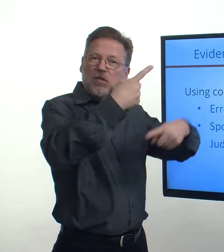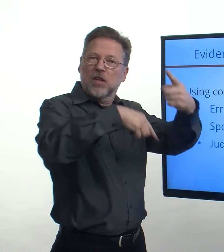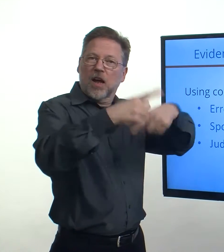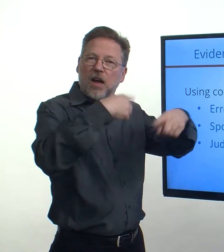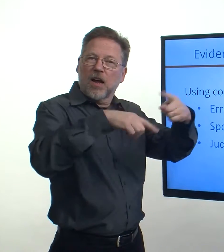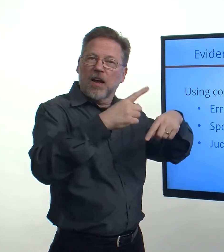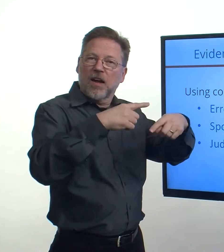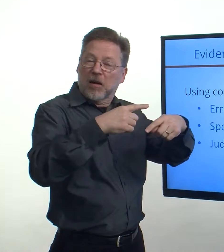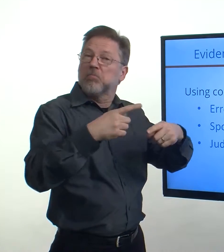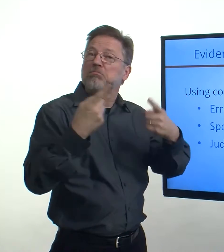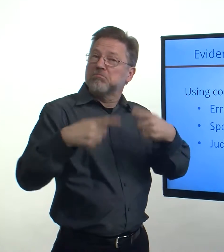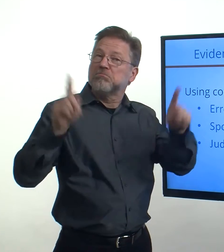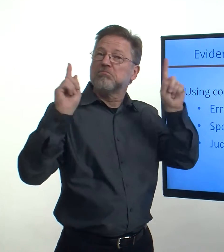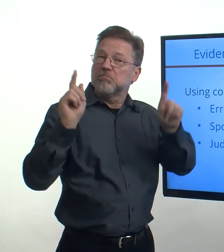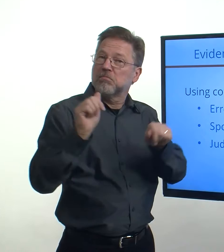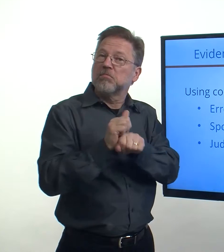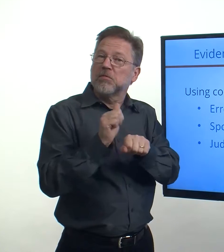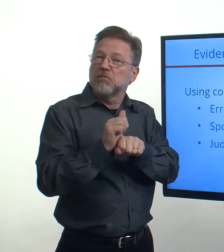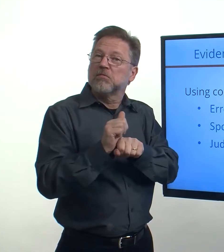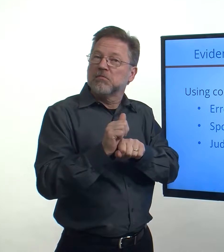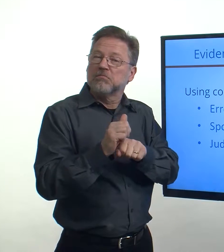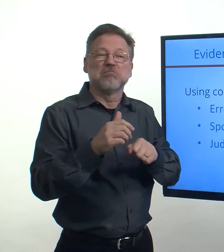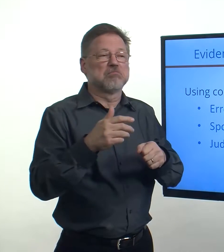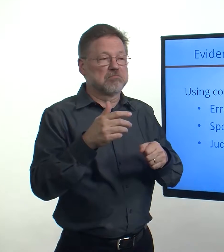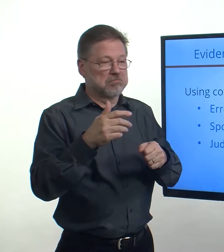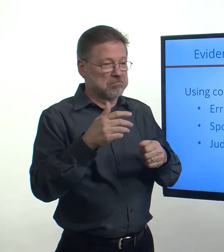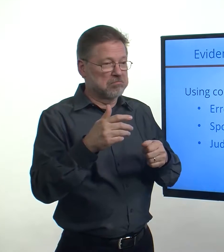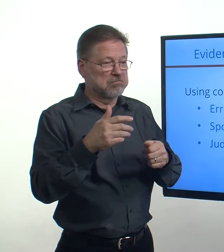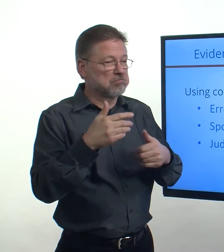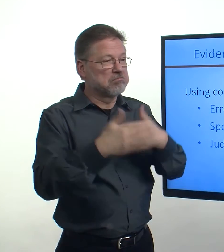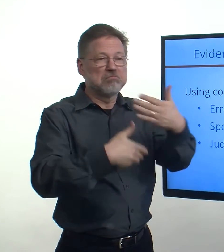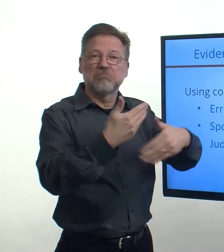Researchers tried the same methods for sign language, and found that they worked, including